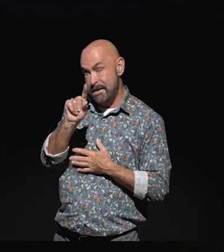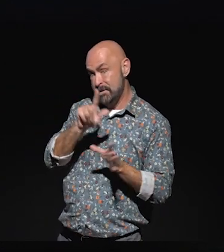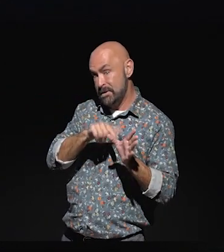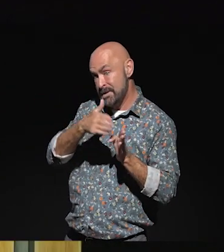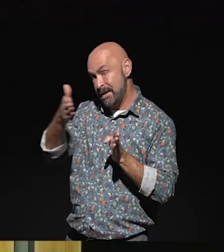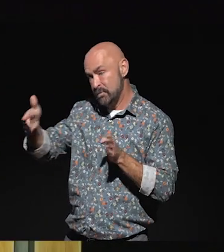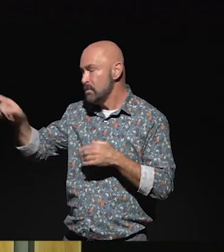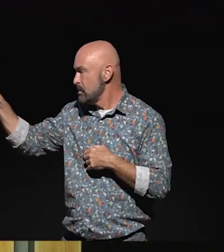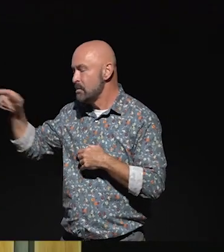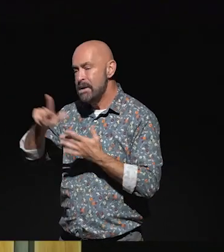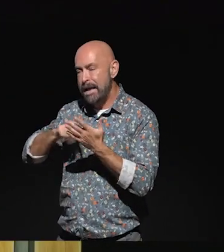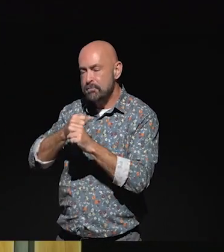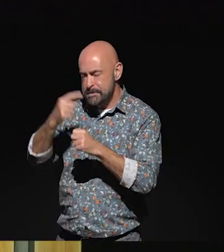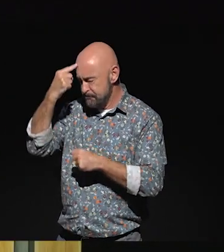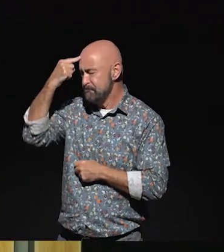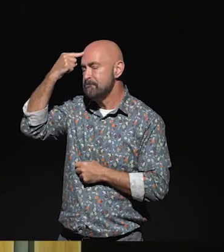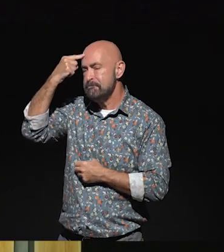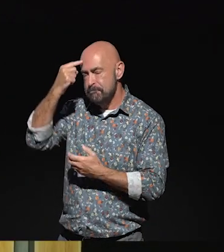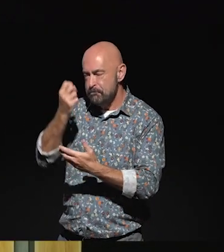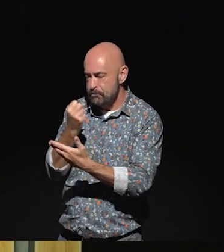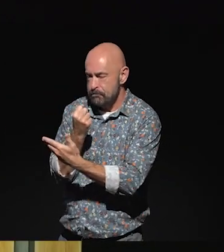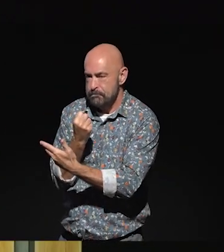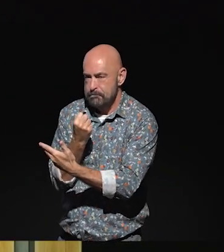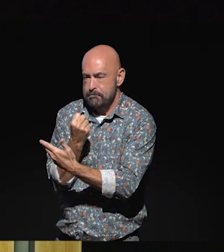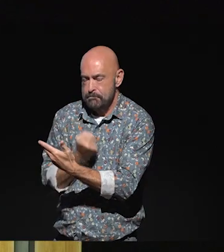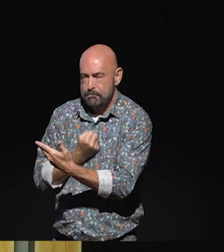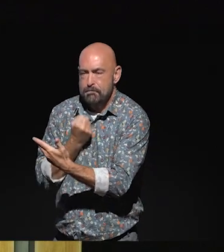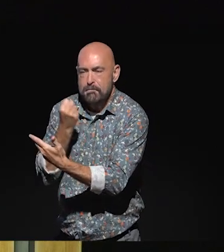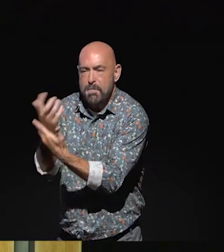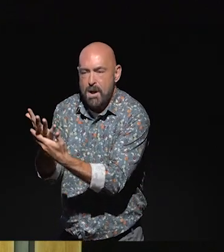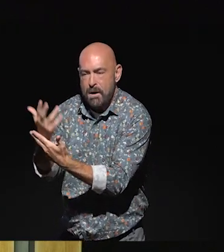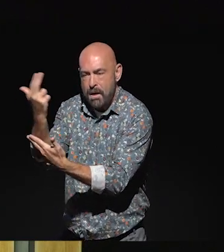this Ingres imagery explodes in his art,